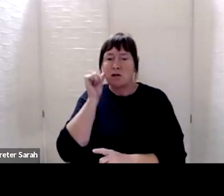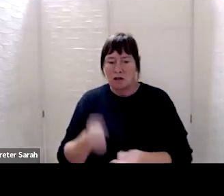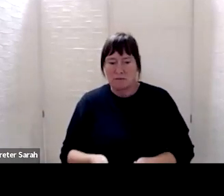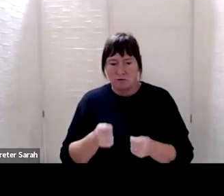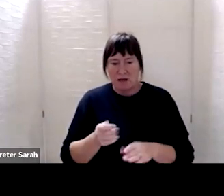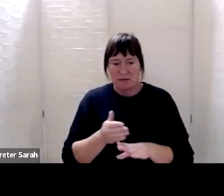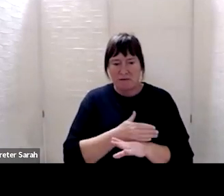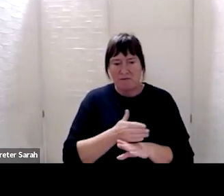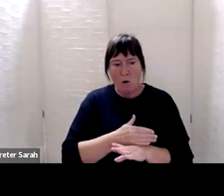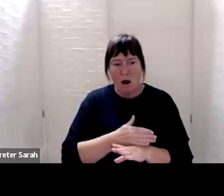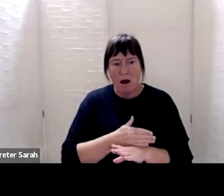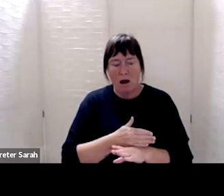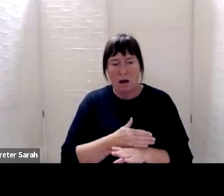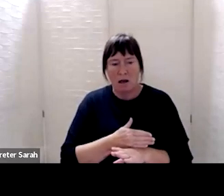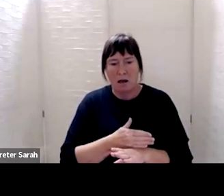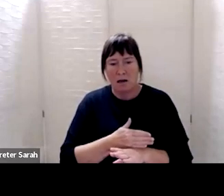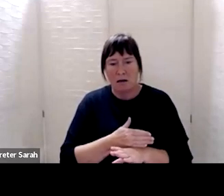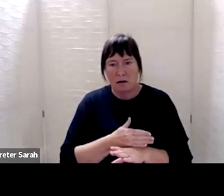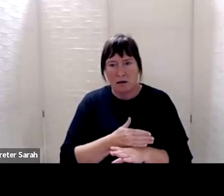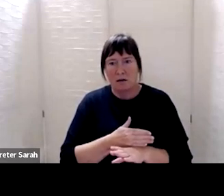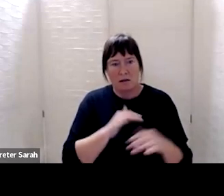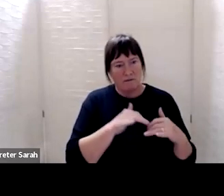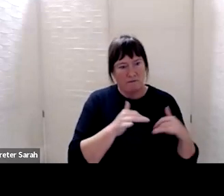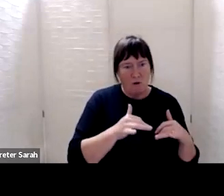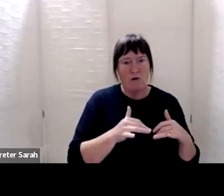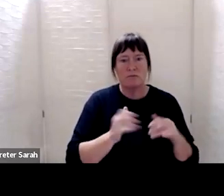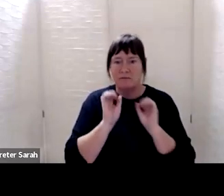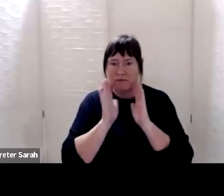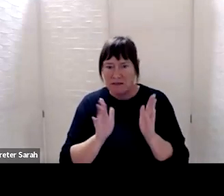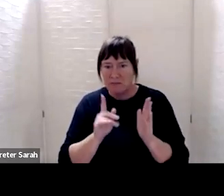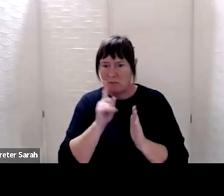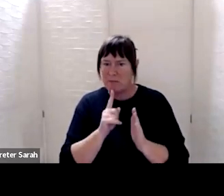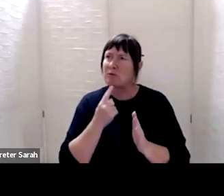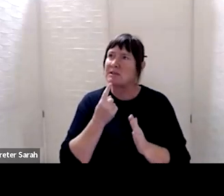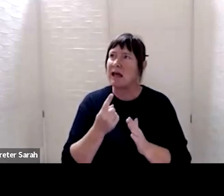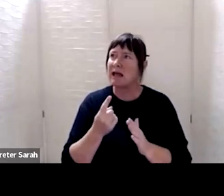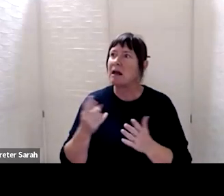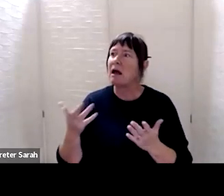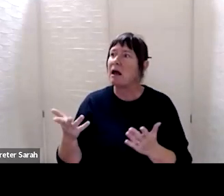some of the chats and it’s come up on some of the forums and Facebook as well, that people are coming up against only being able to buy